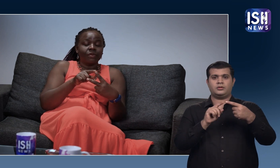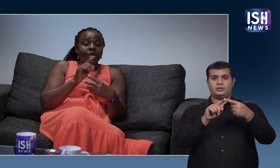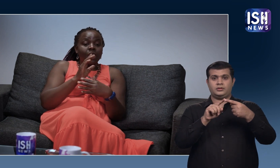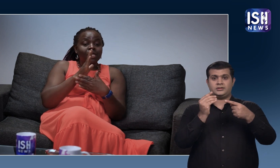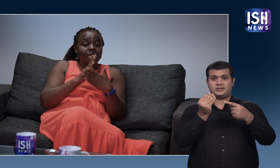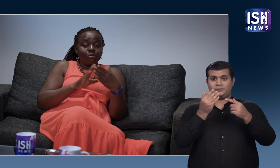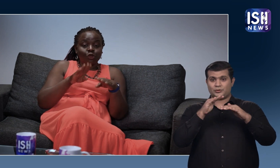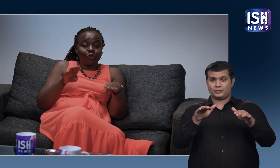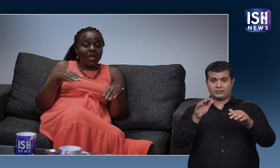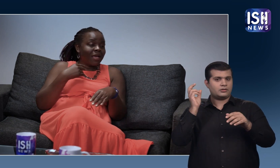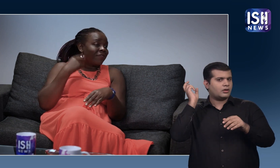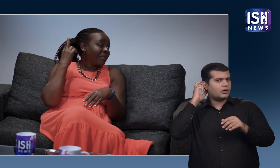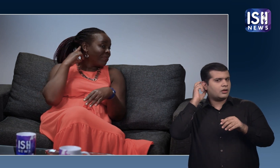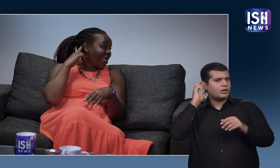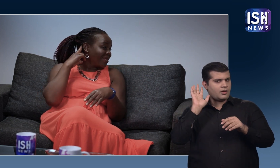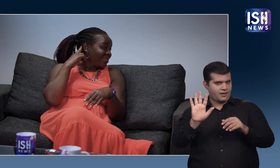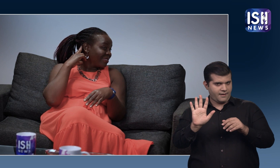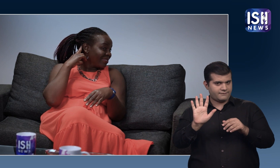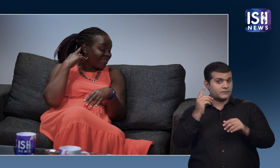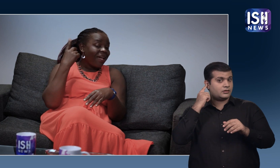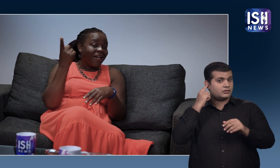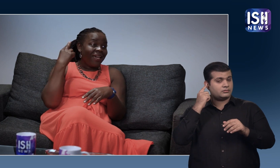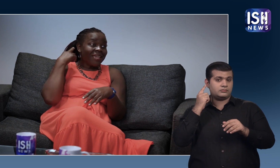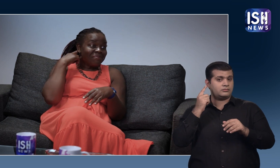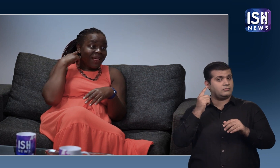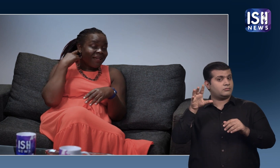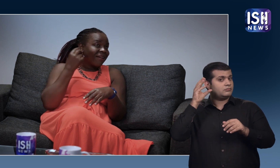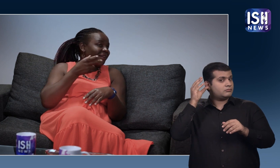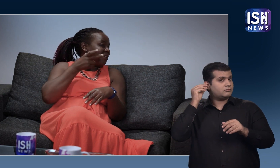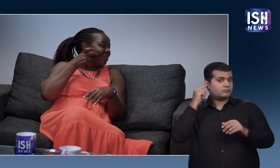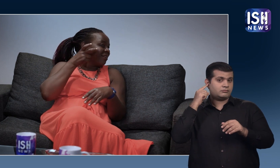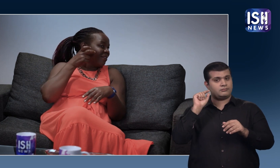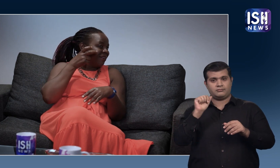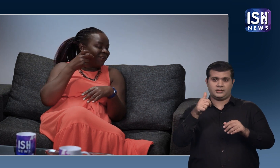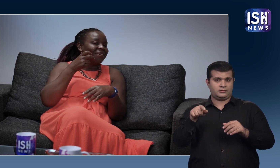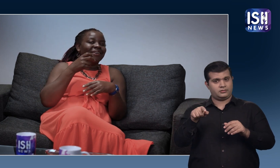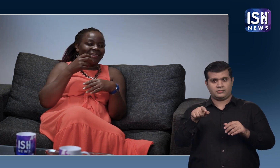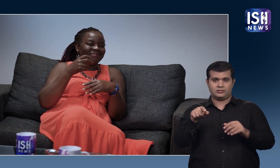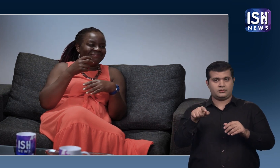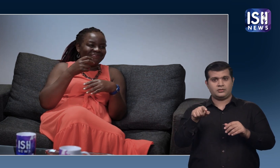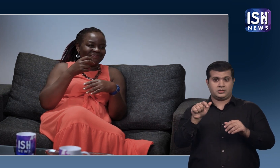Those students who have Cochlear Implants and can hear.